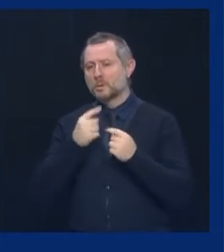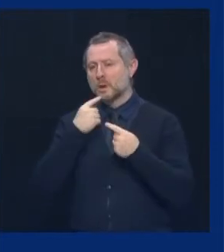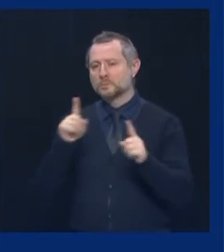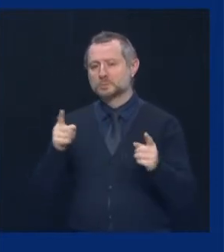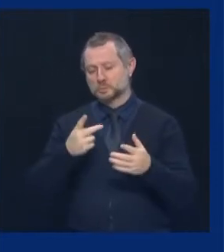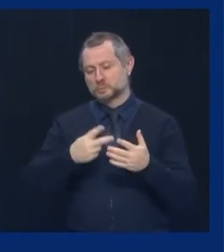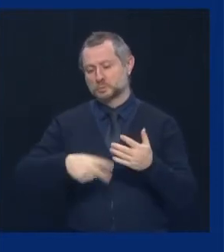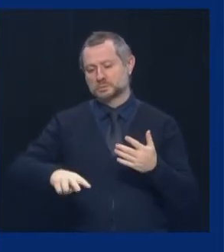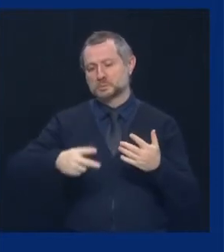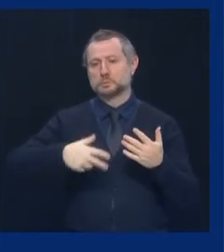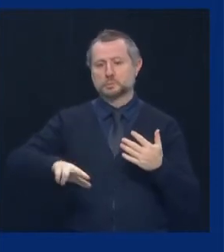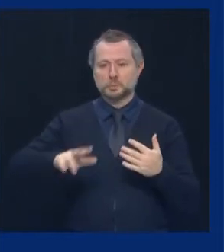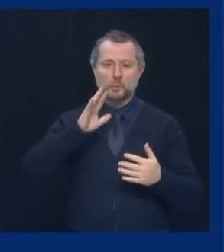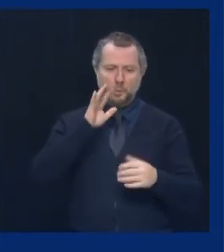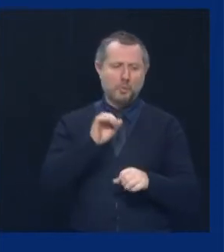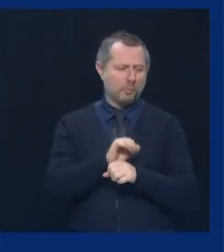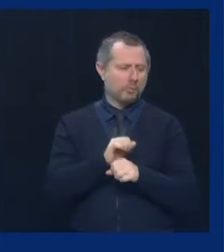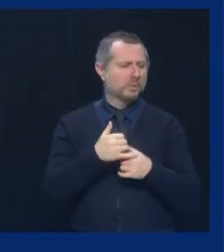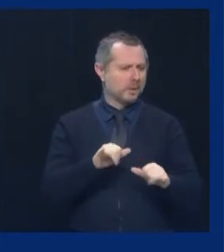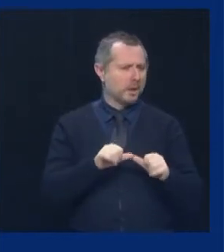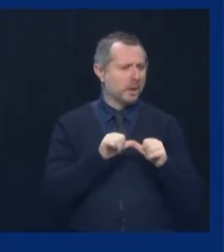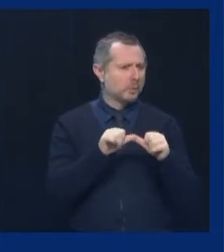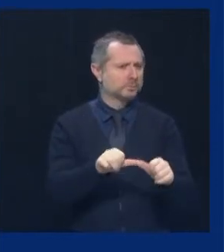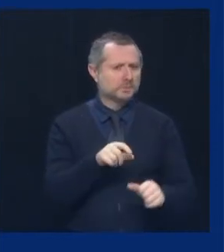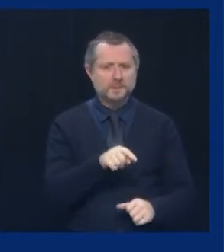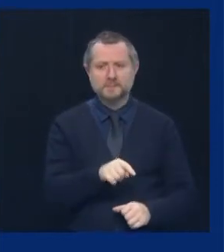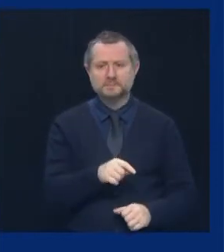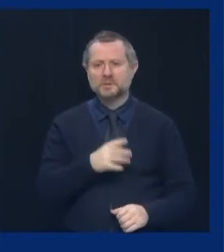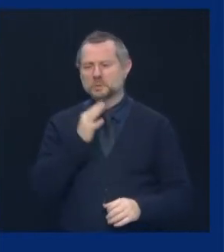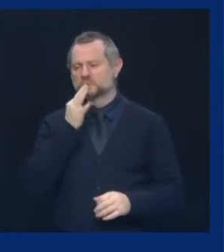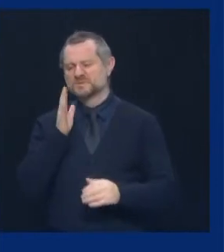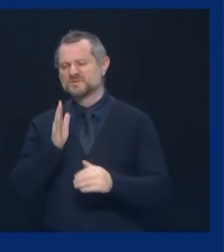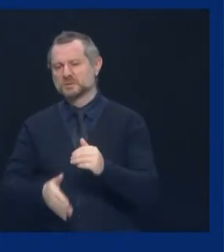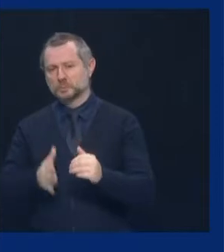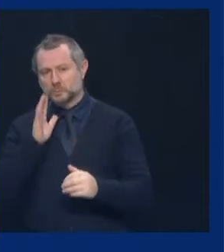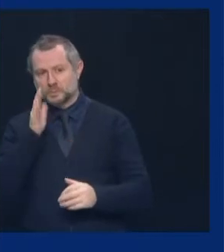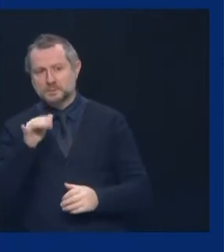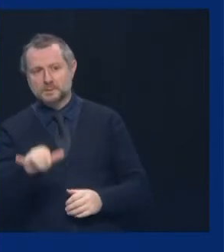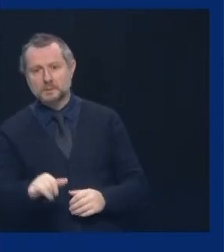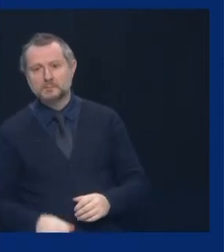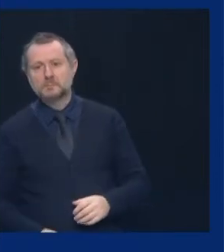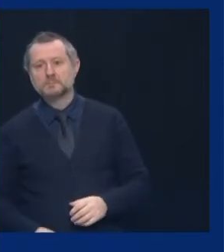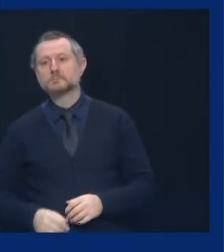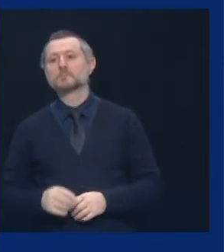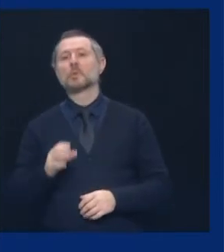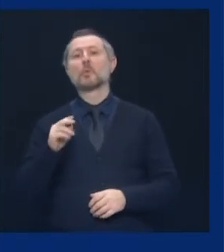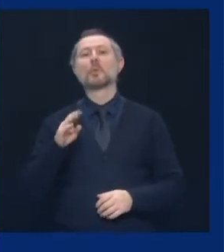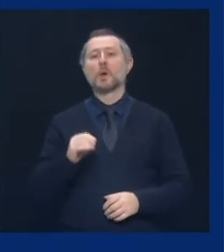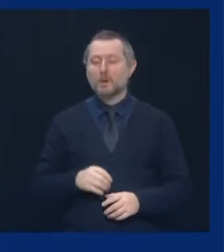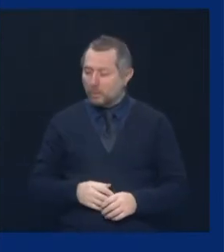THEIR FIRST INSTALLMENT. SO THERE SHOULD BE MORE ON THAT IN THE NEXT COUPLE OF WEEKS, BUT THAT HAS BEEN ONGOING AND THE